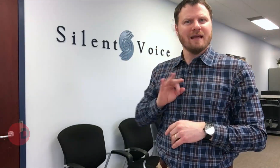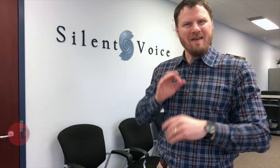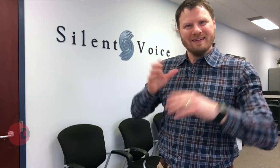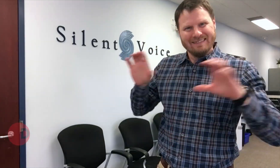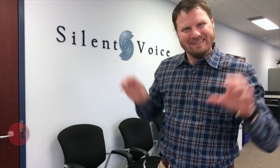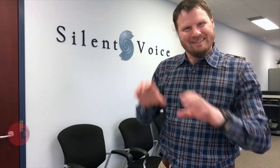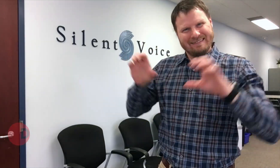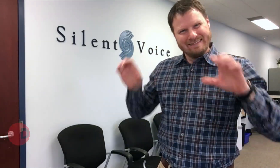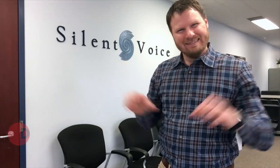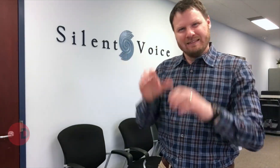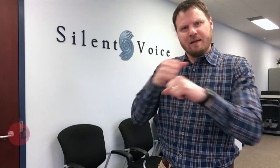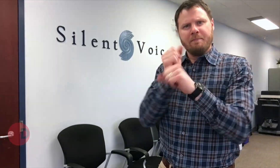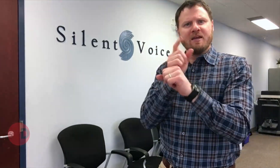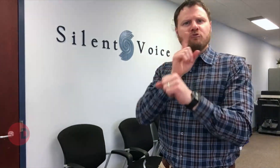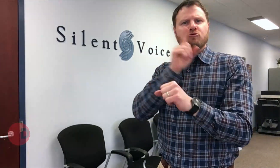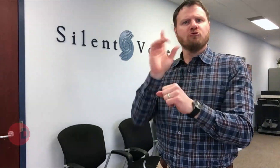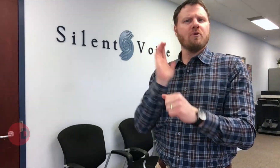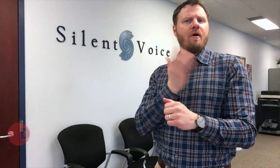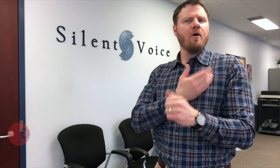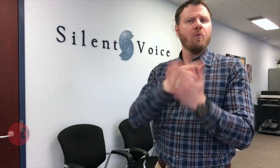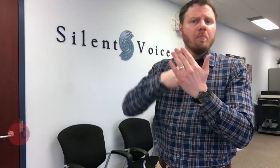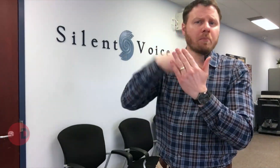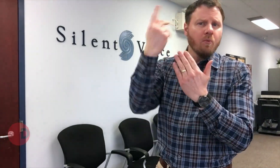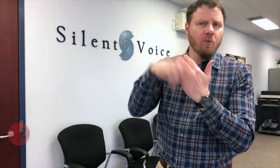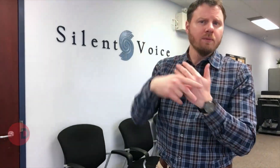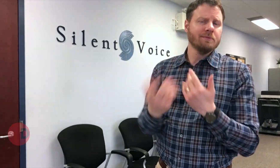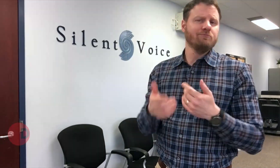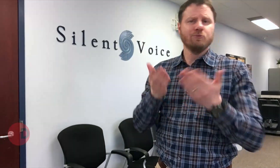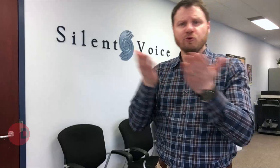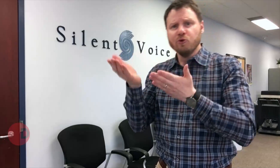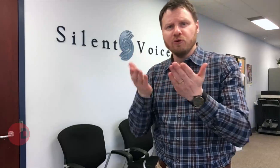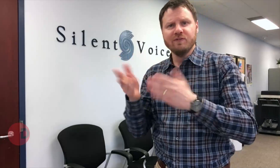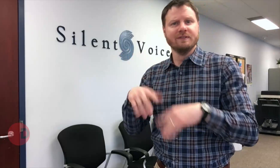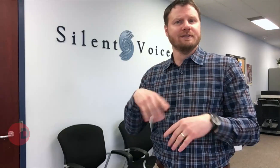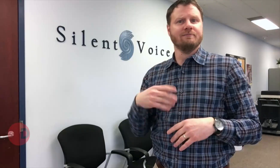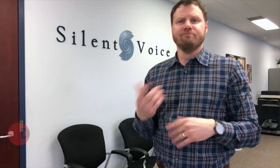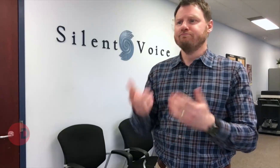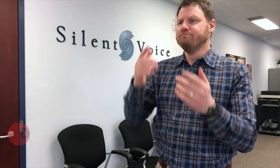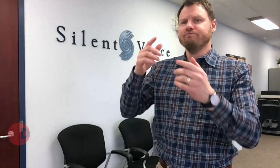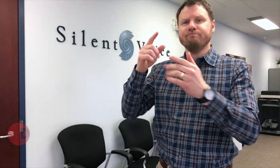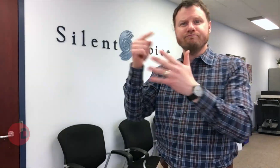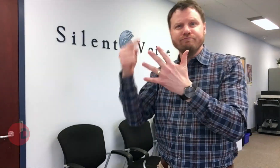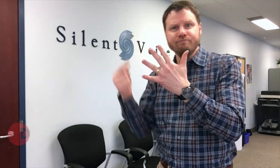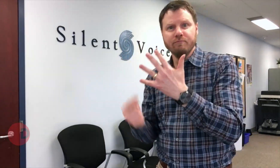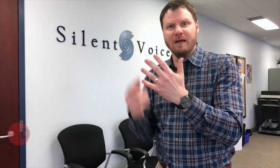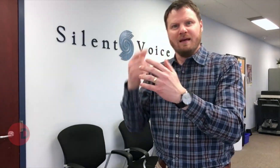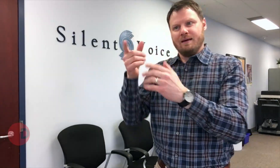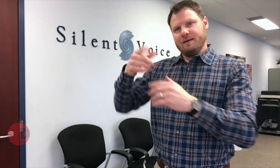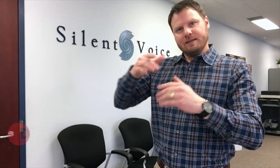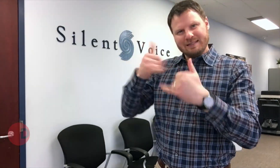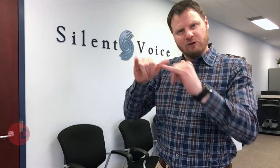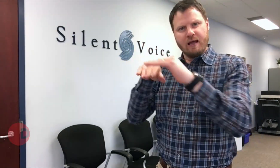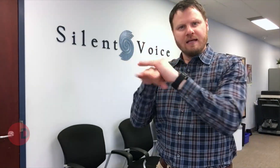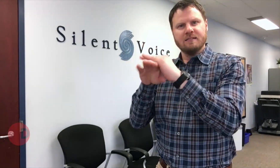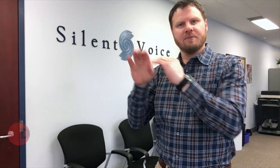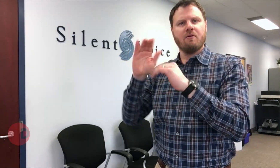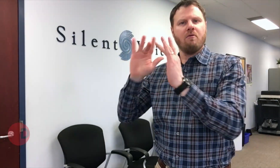programs and services that are still accessible online for members of the Deaf Community.